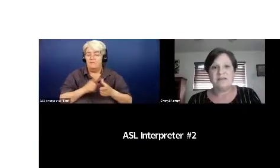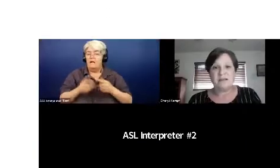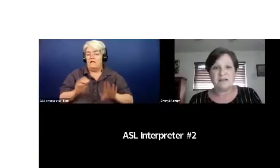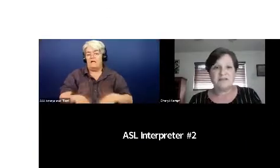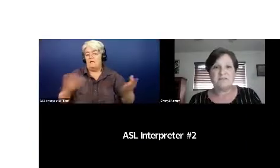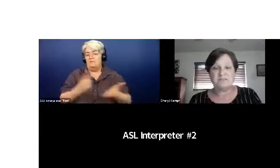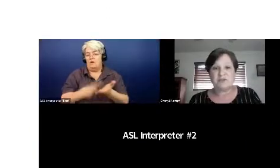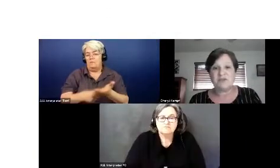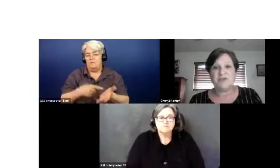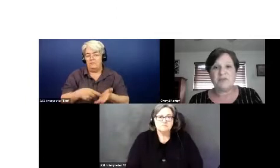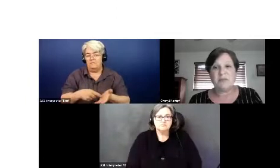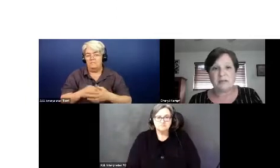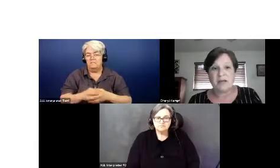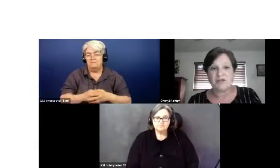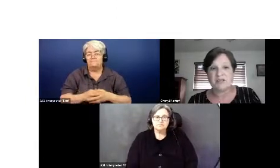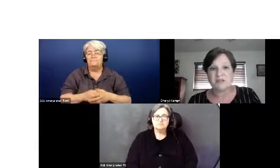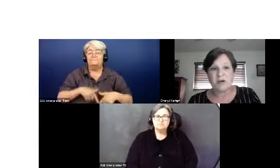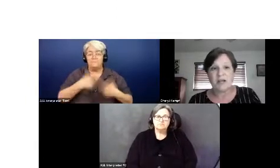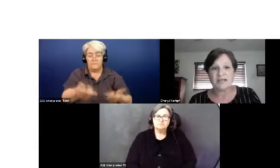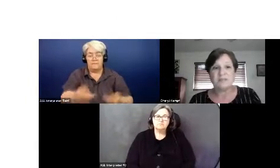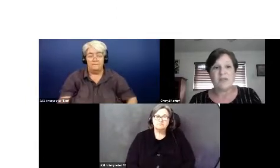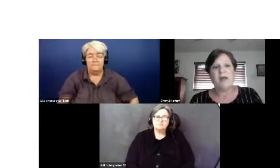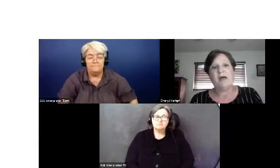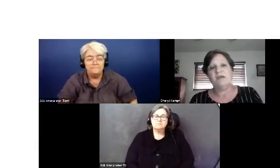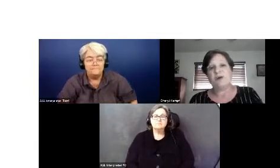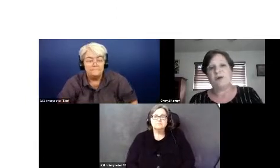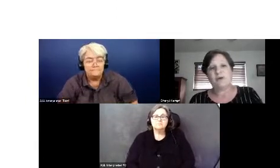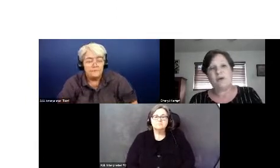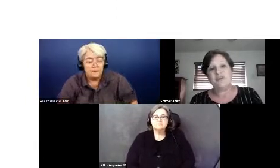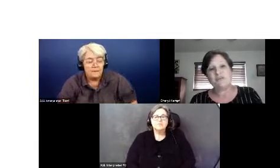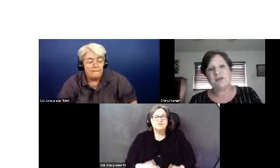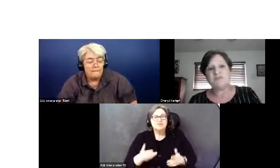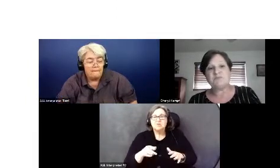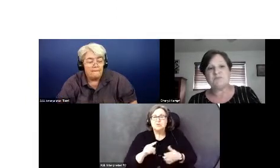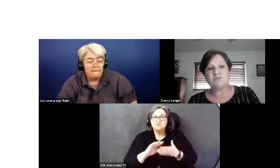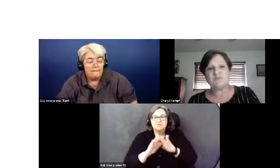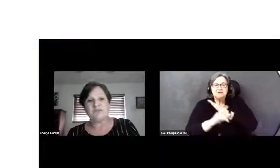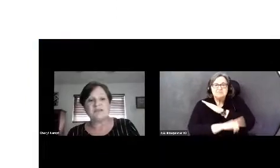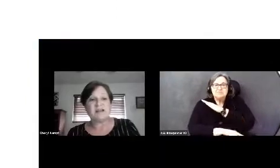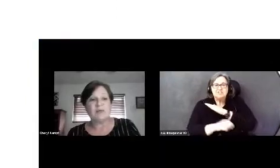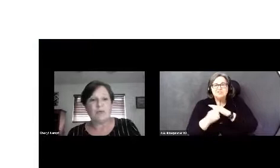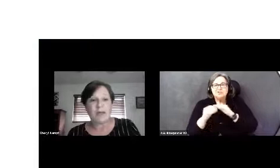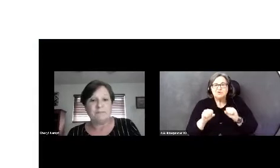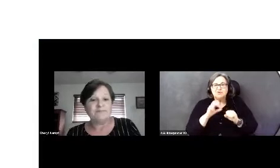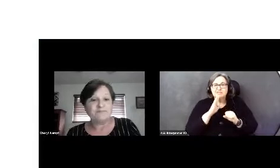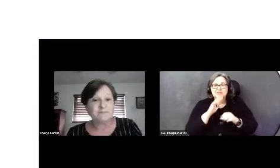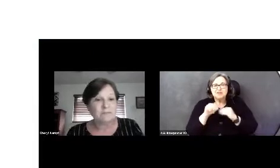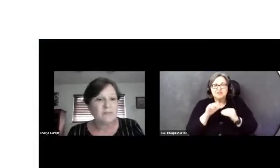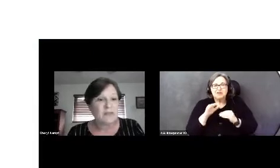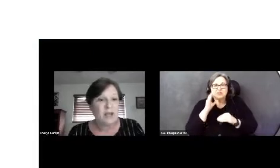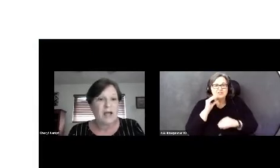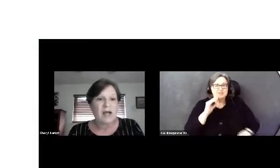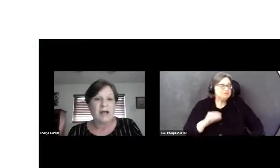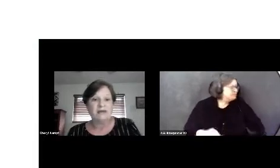be sentenced to speak about their experience. My question was to the second point. I did